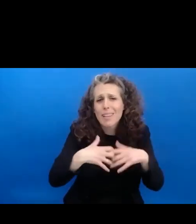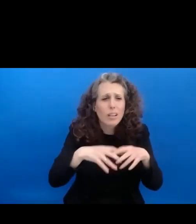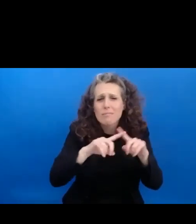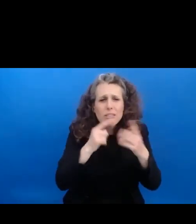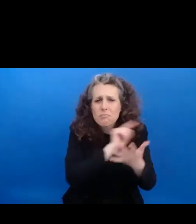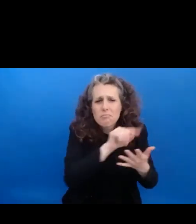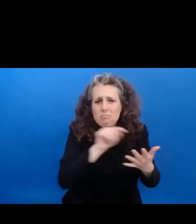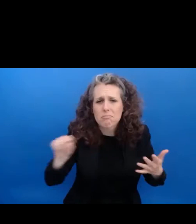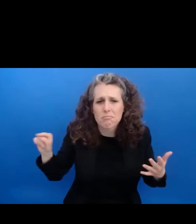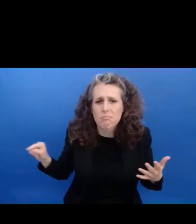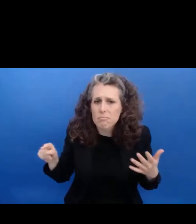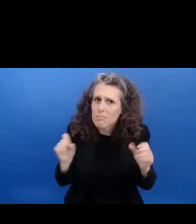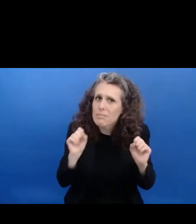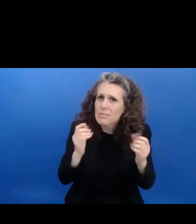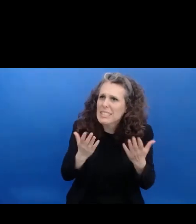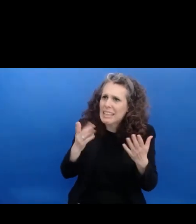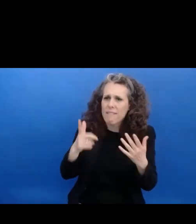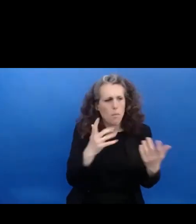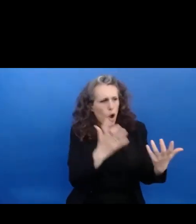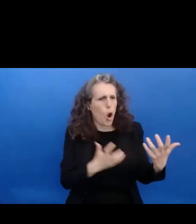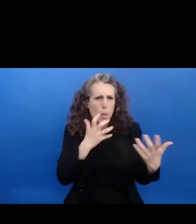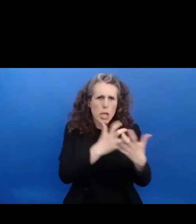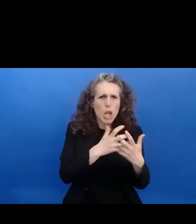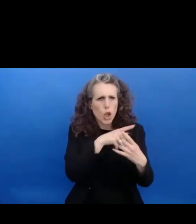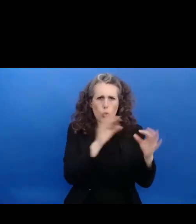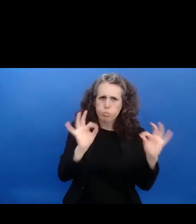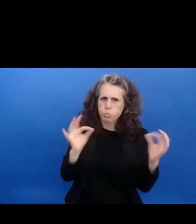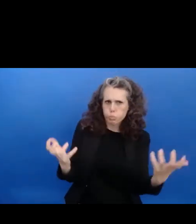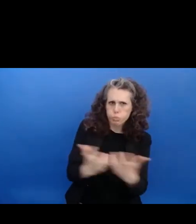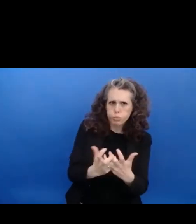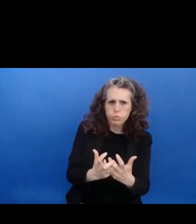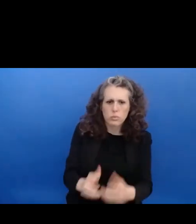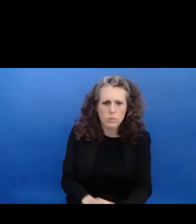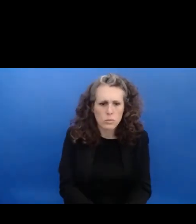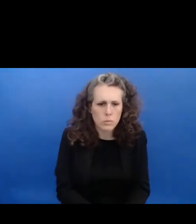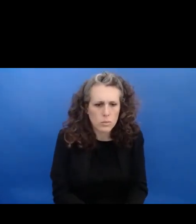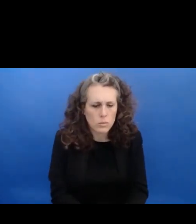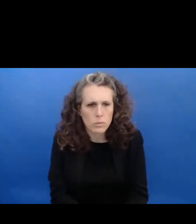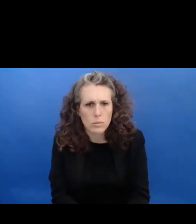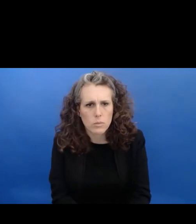reasonable accommodation specific messages and affirmative actions must be taken for inclusion